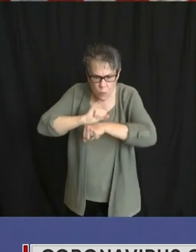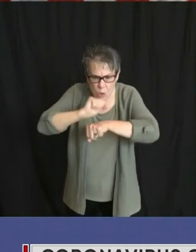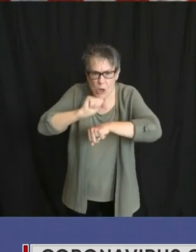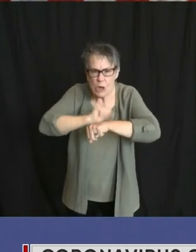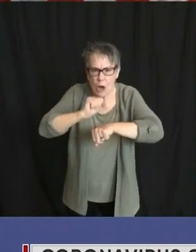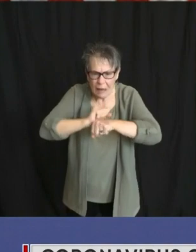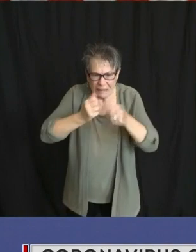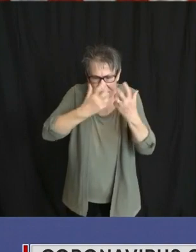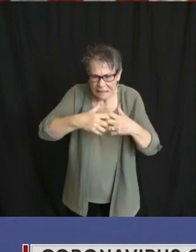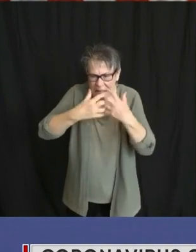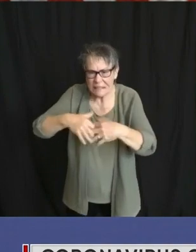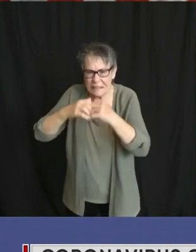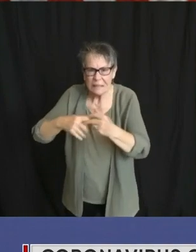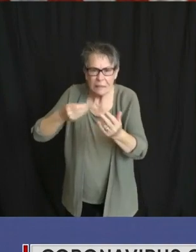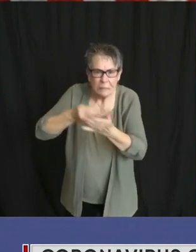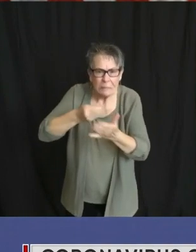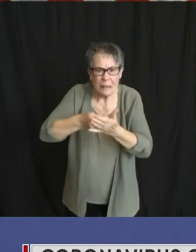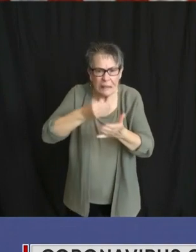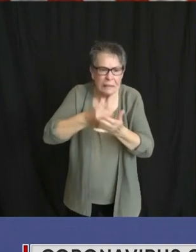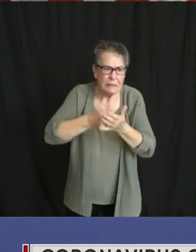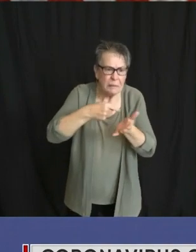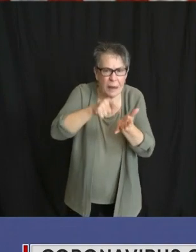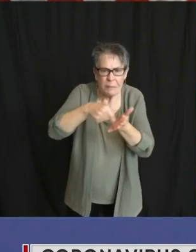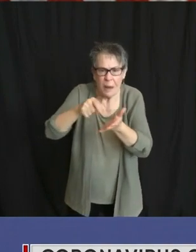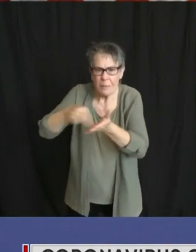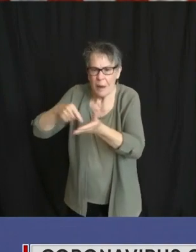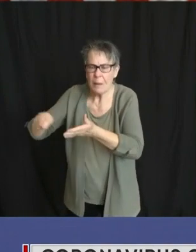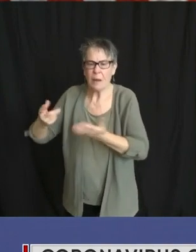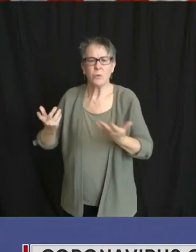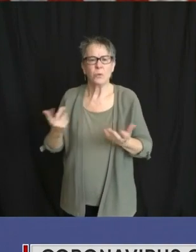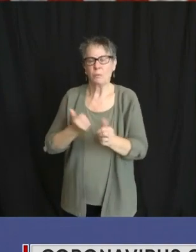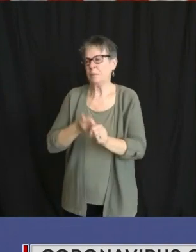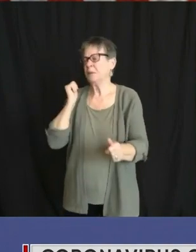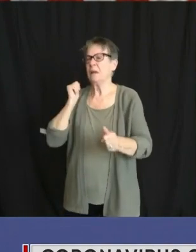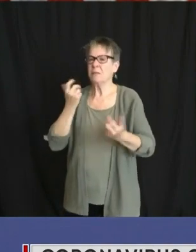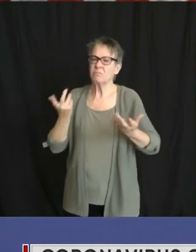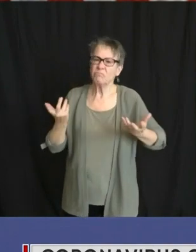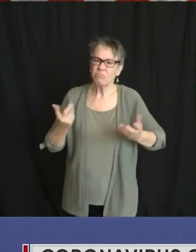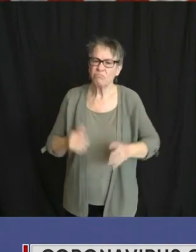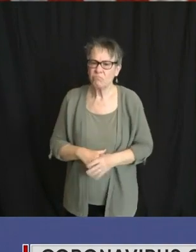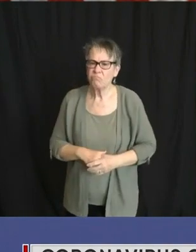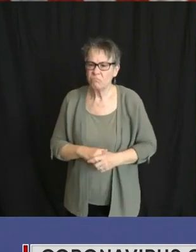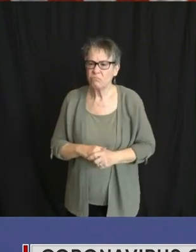HAVE A LOT OF BALLS IN THE AIR SO I DID NOT WATCH THE